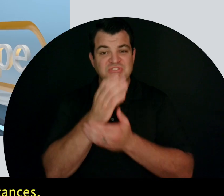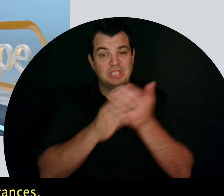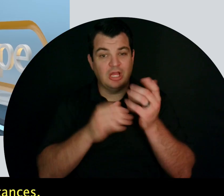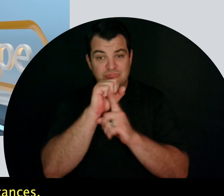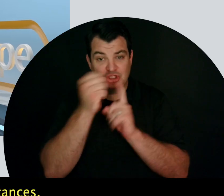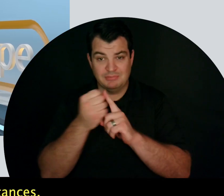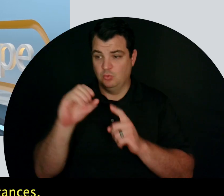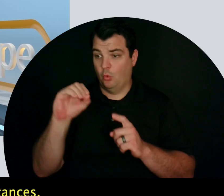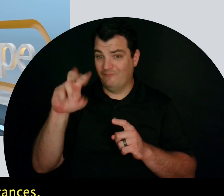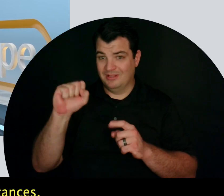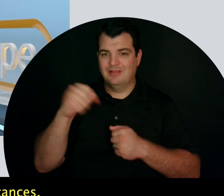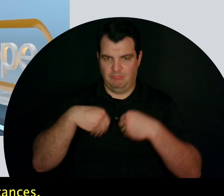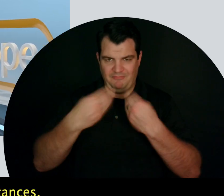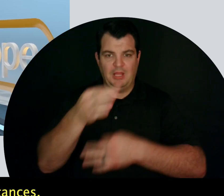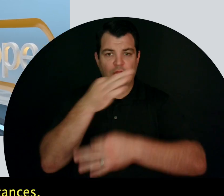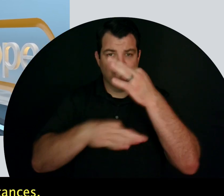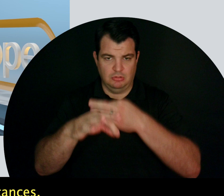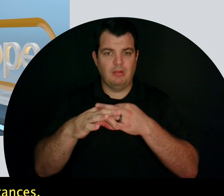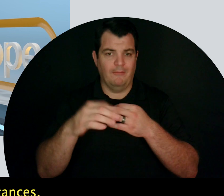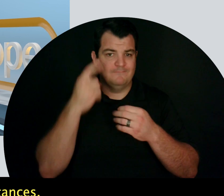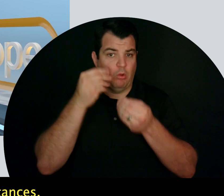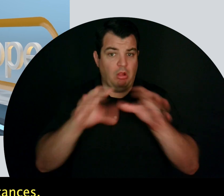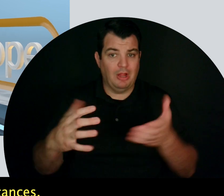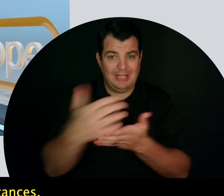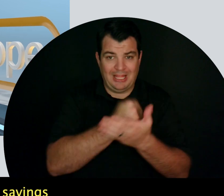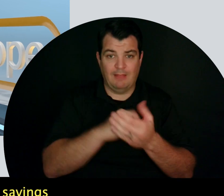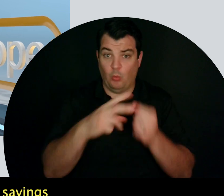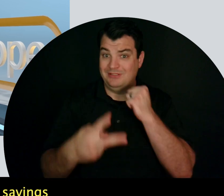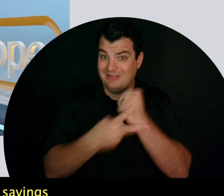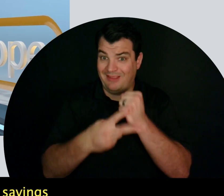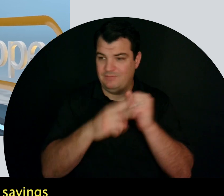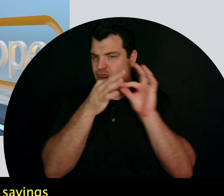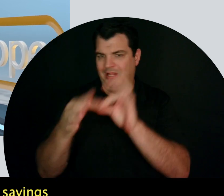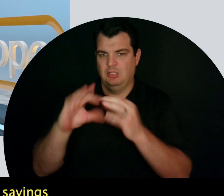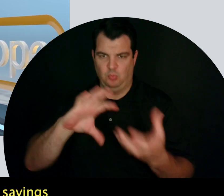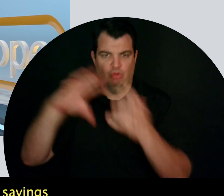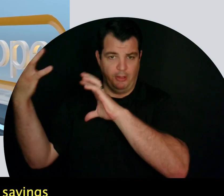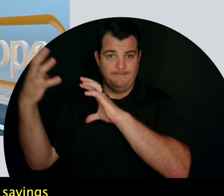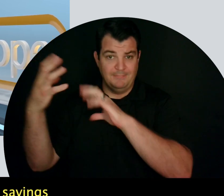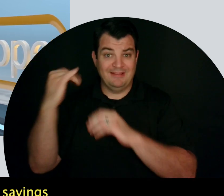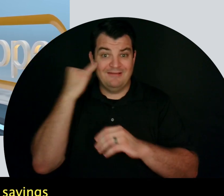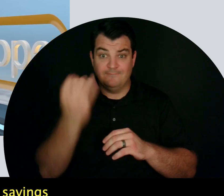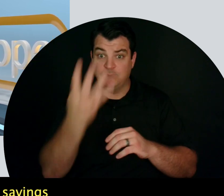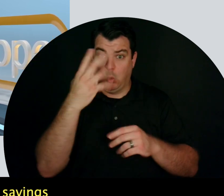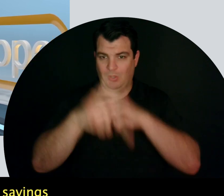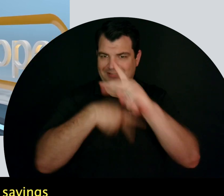In some circumstances, OVS can provide reimbursement for lost income or savings related to a crime.